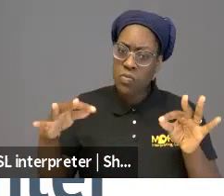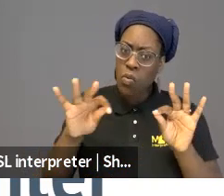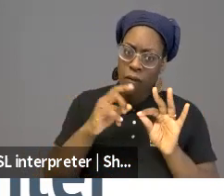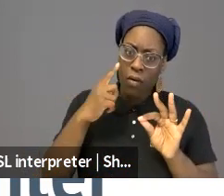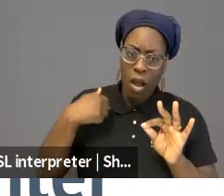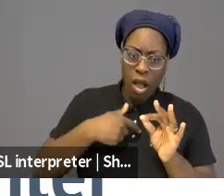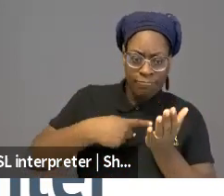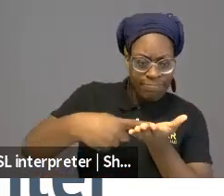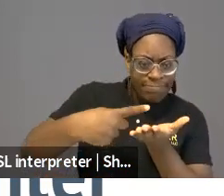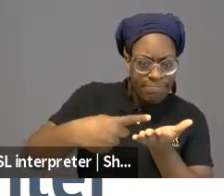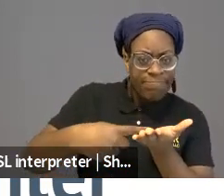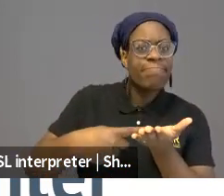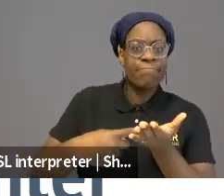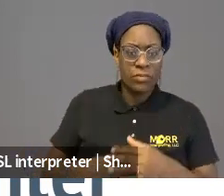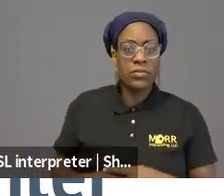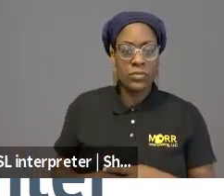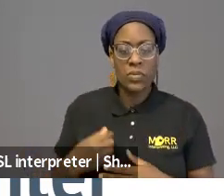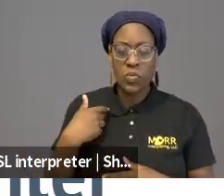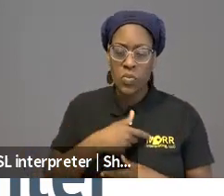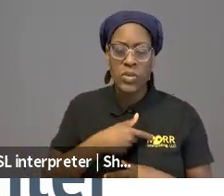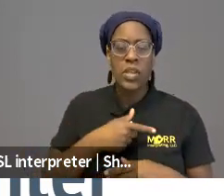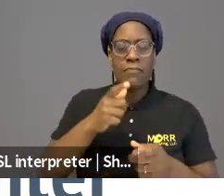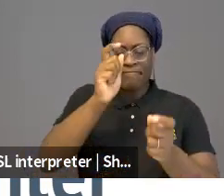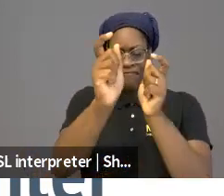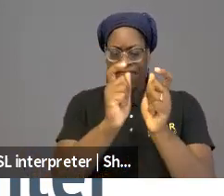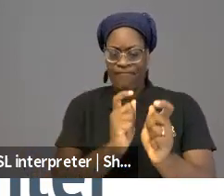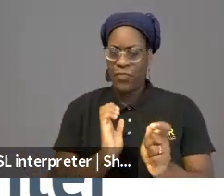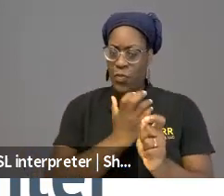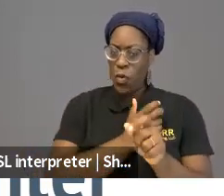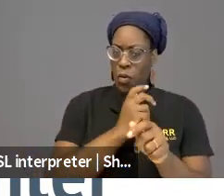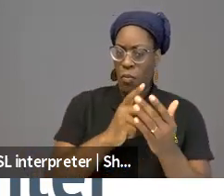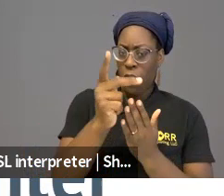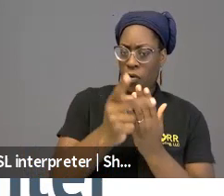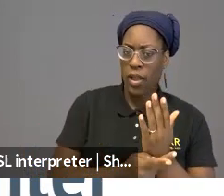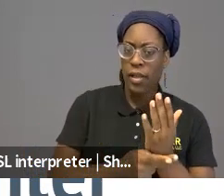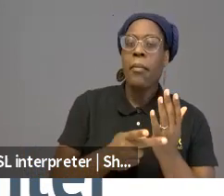navigate the pandemic, along with some changes at our executive leadership level at our institution